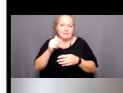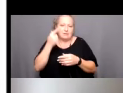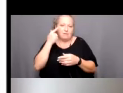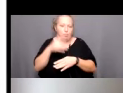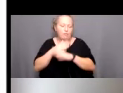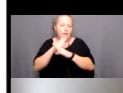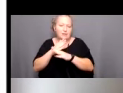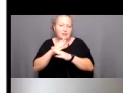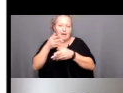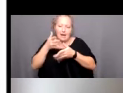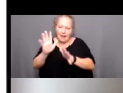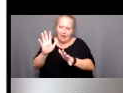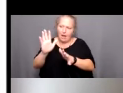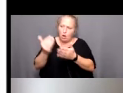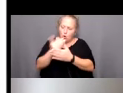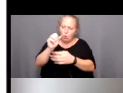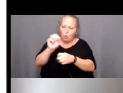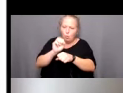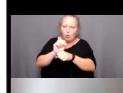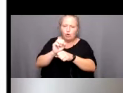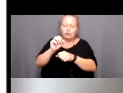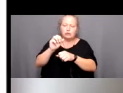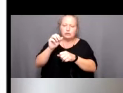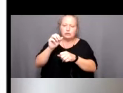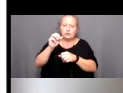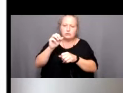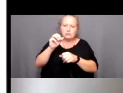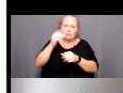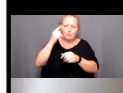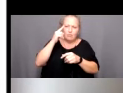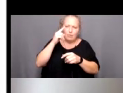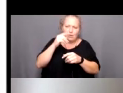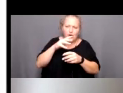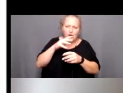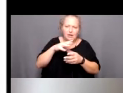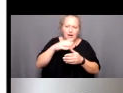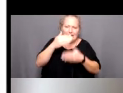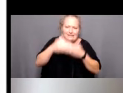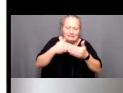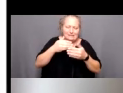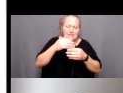such as allowing new workers to acclimatize the heat, providing and incentivizing adequate water and rest